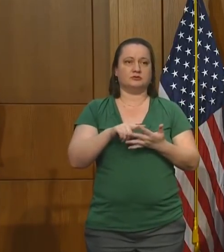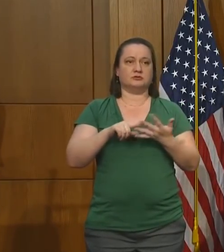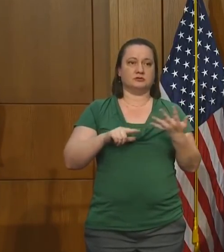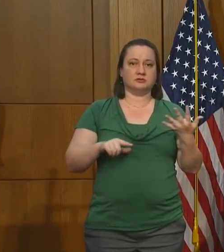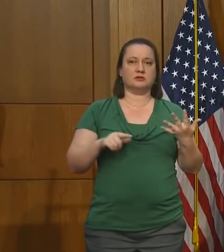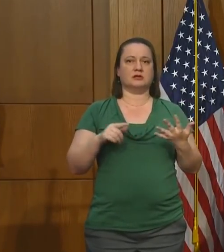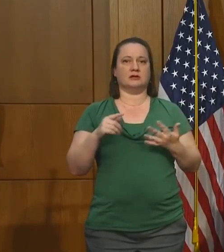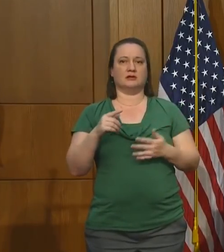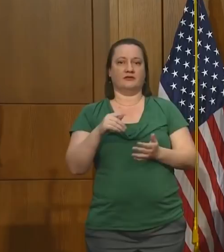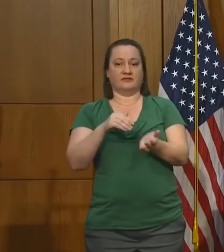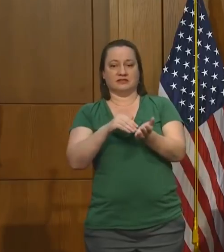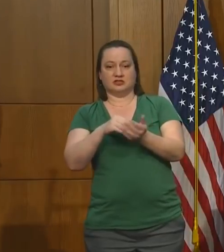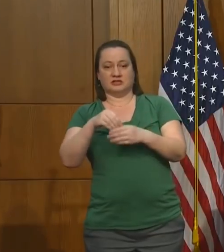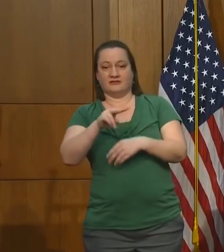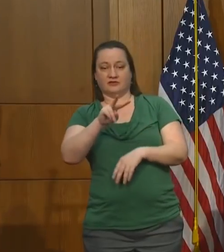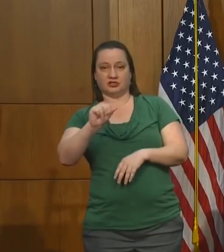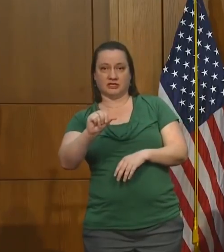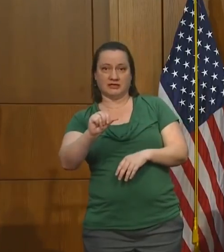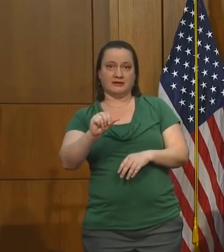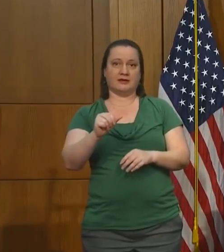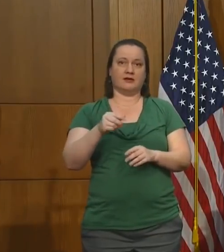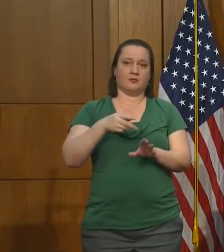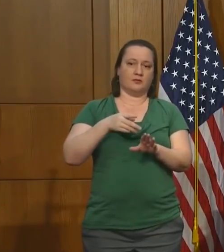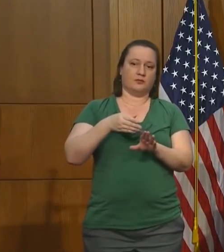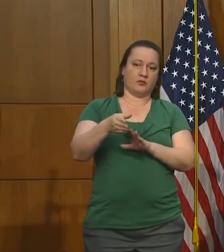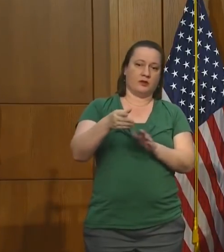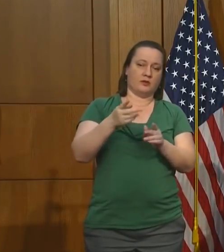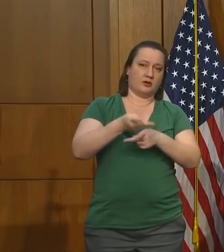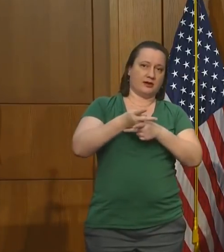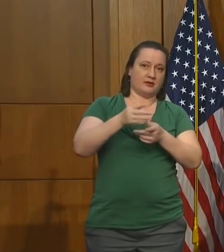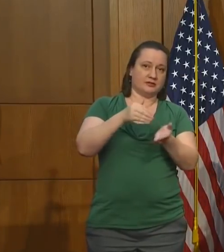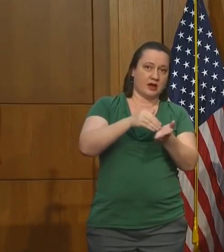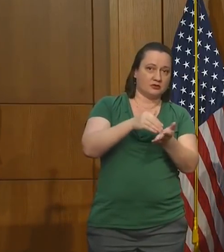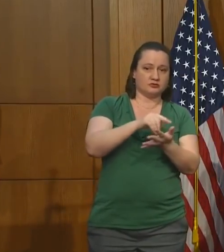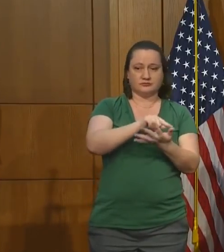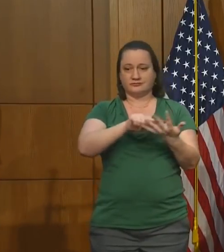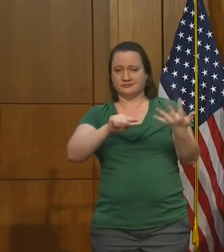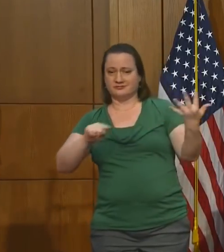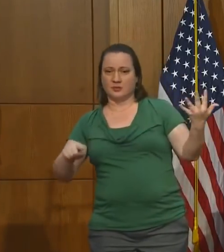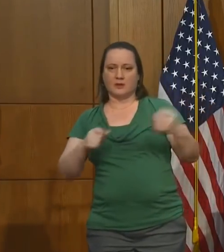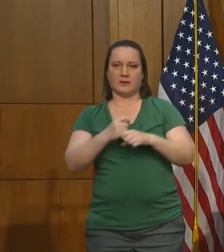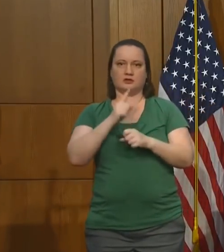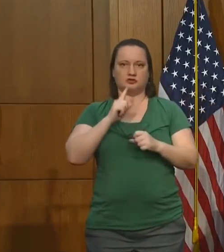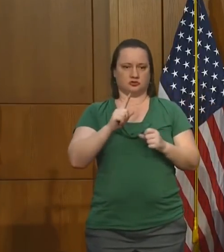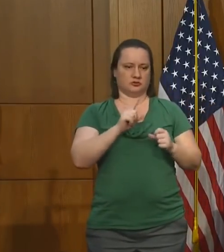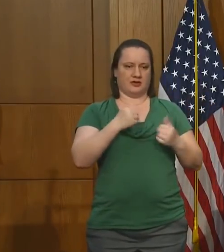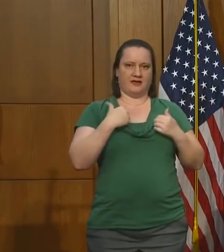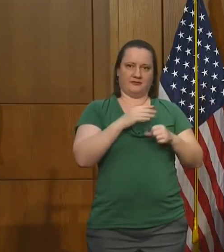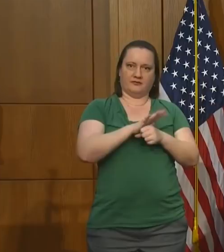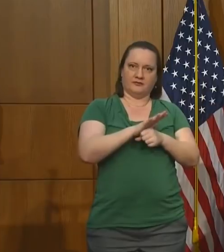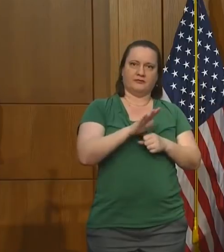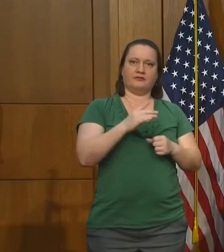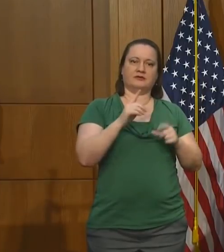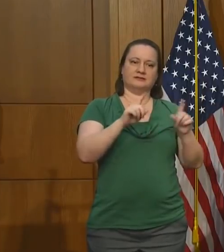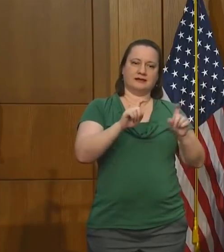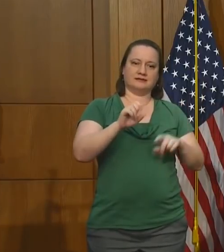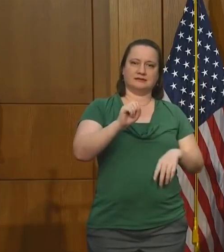QUALIFIED HEALTH CENTERS AND IS DR DEAL SAID WITH- THE POSITIONS OF VIRGINIA WHO ARE IN PRIMARY CARE AND OTHER PRACTICES TO MAKE SURE WE GET